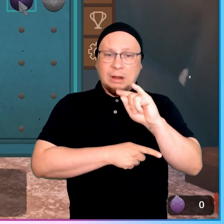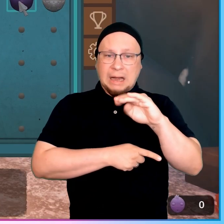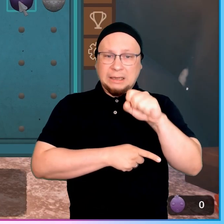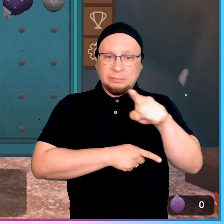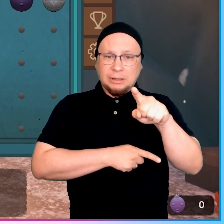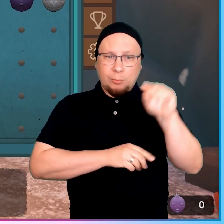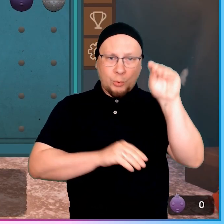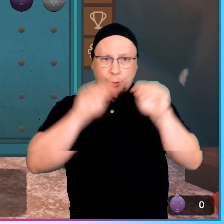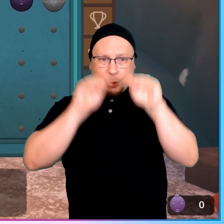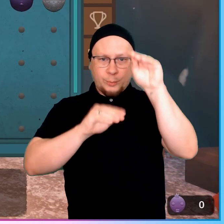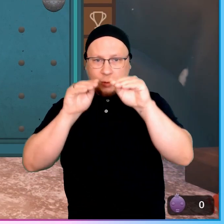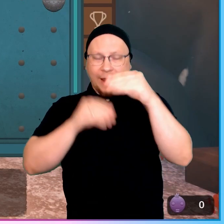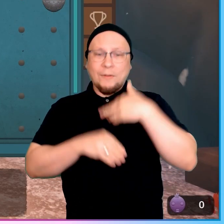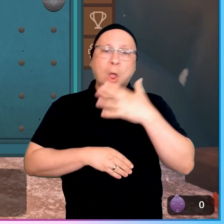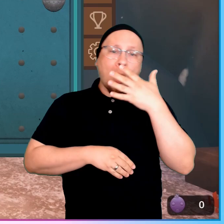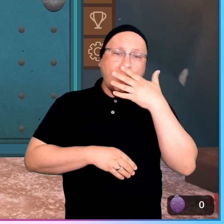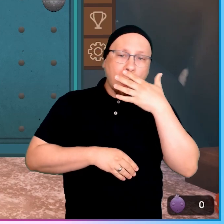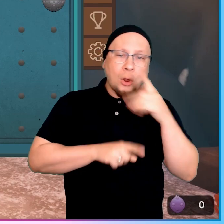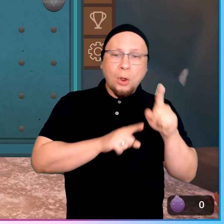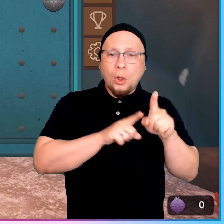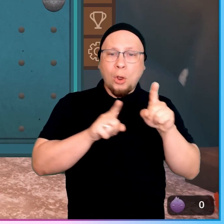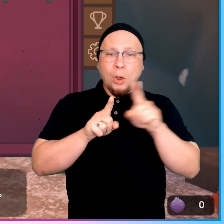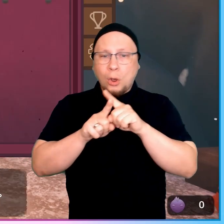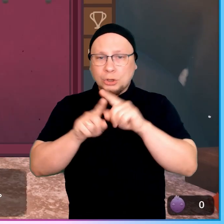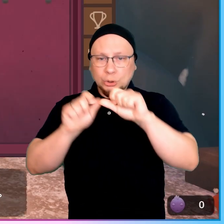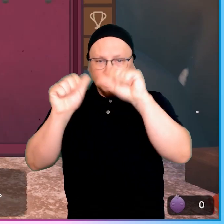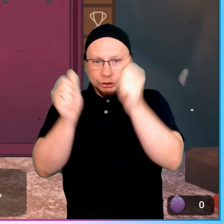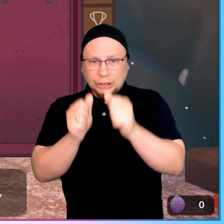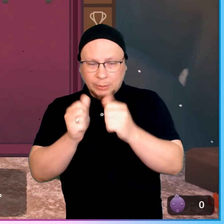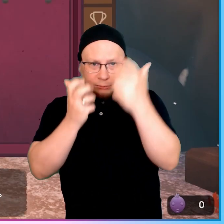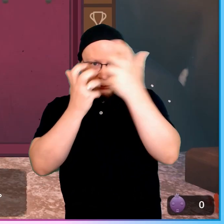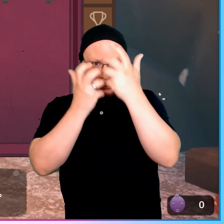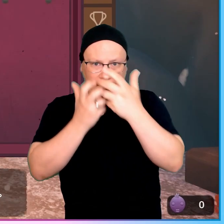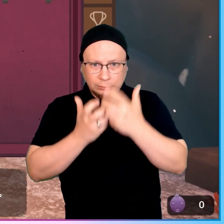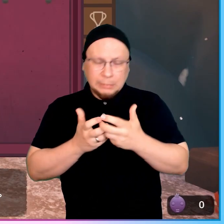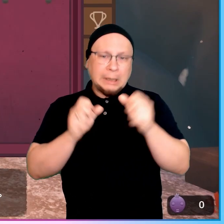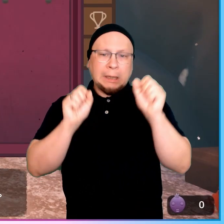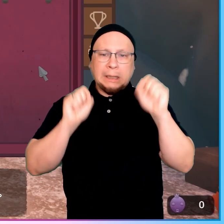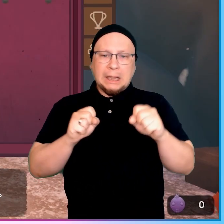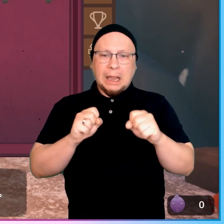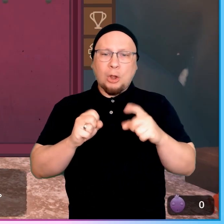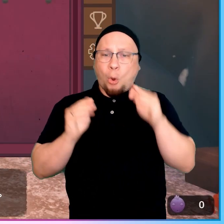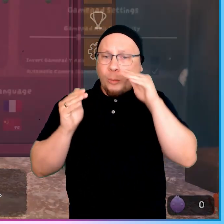with colour coded references and clear icons ensuring accessibility for all players.